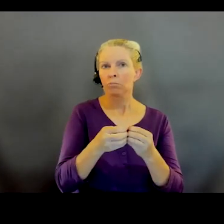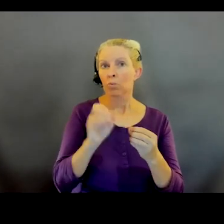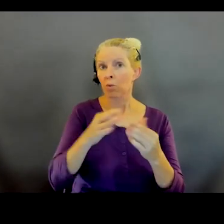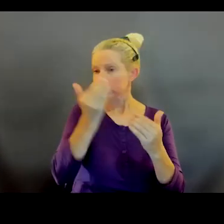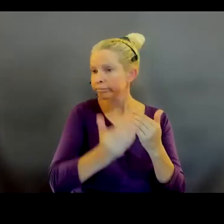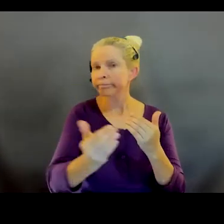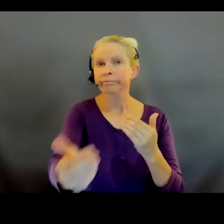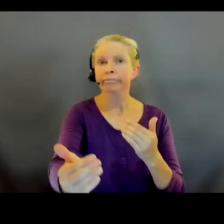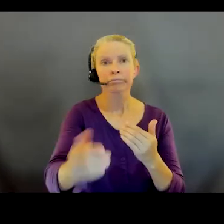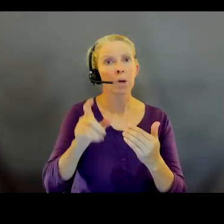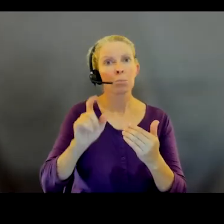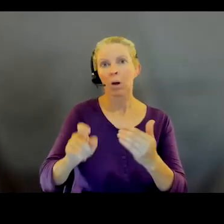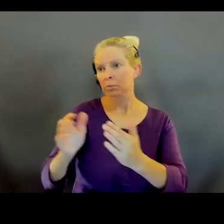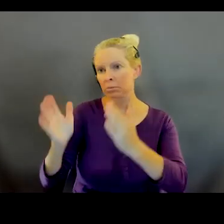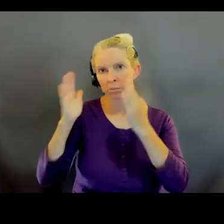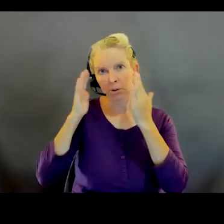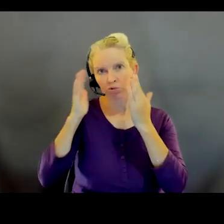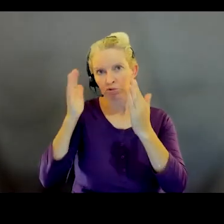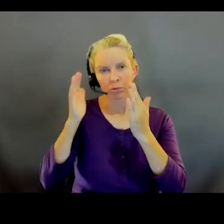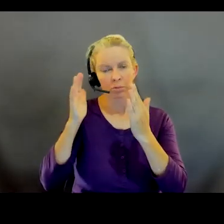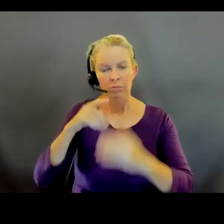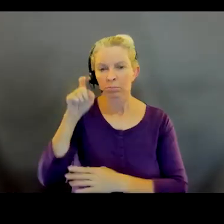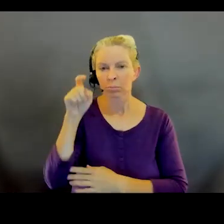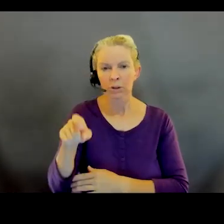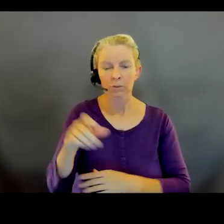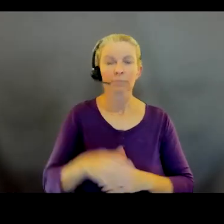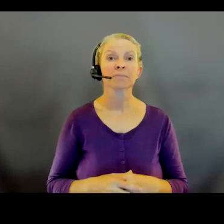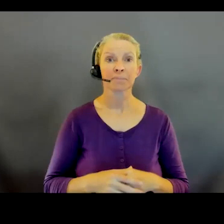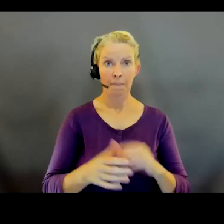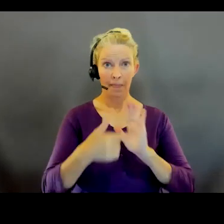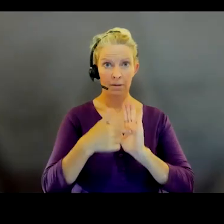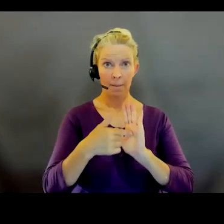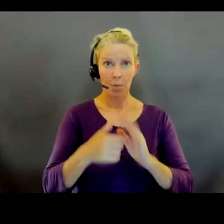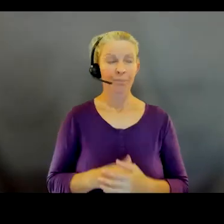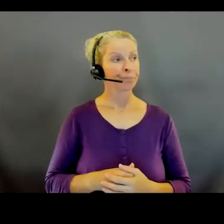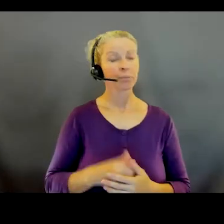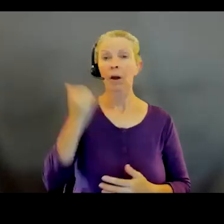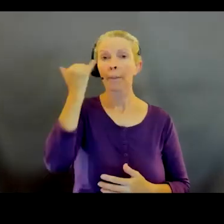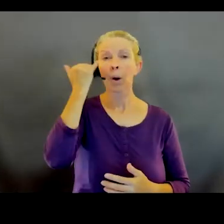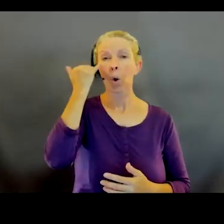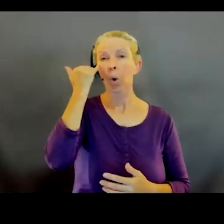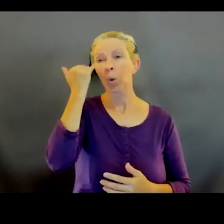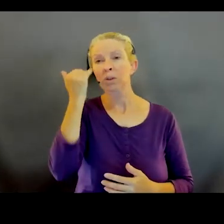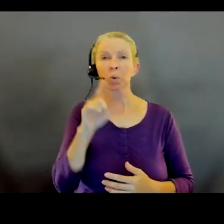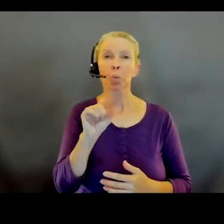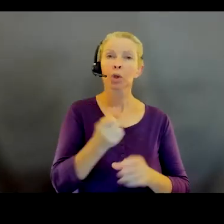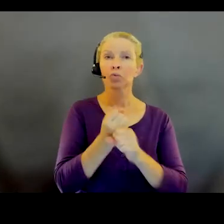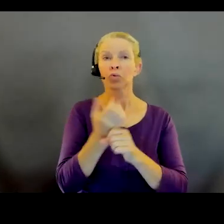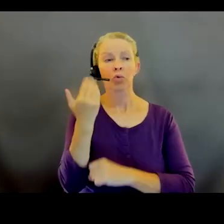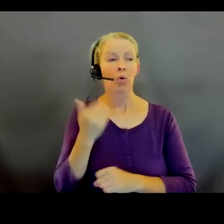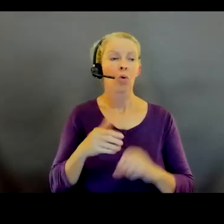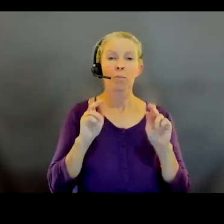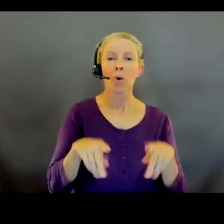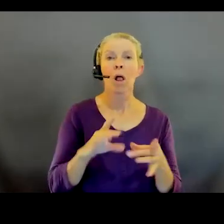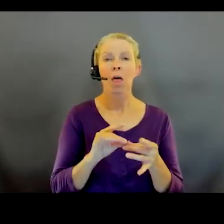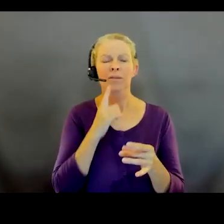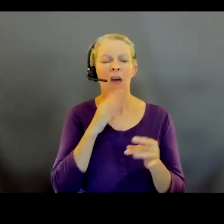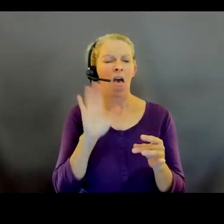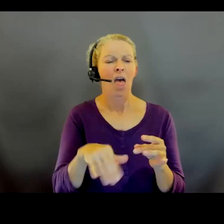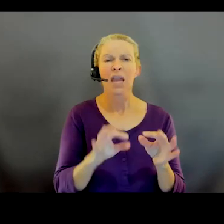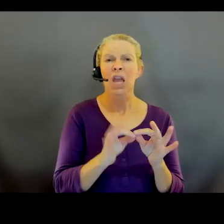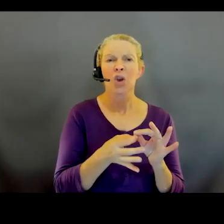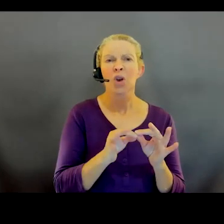like, 20 years ago, saying the Internet isn't important, I'm going to ignore it. We can't.